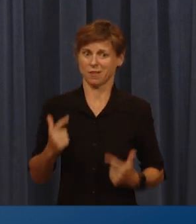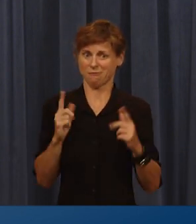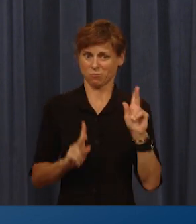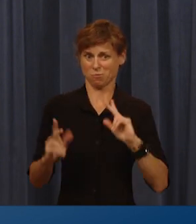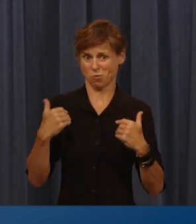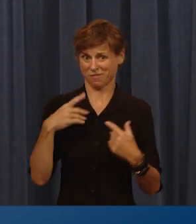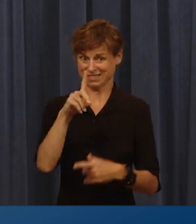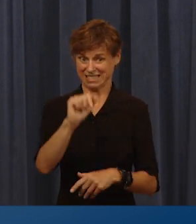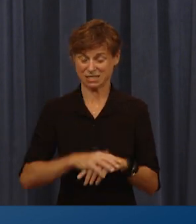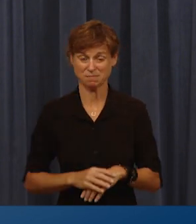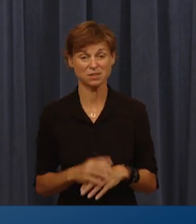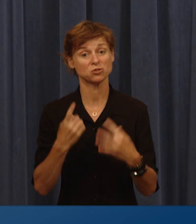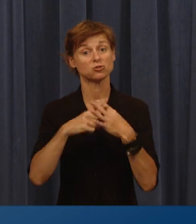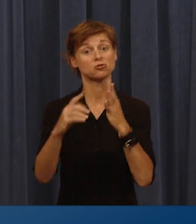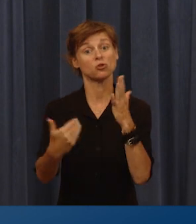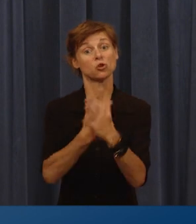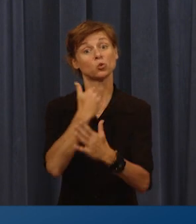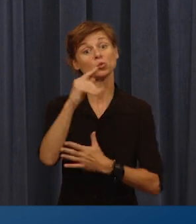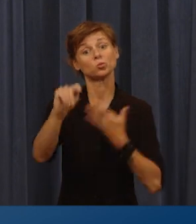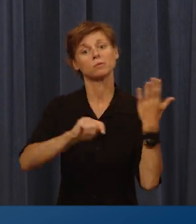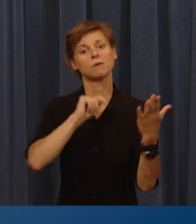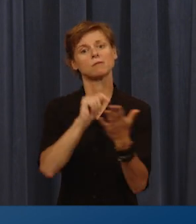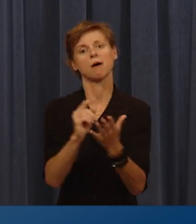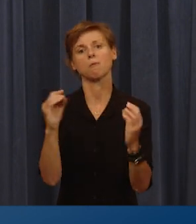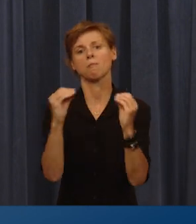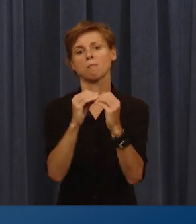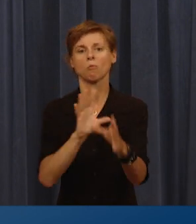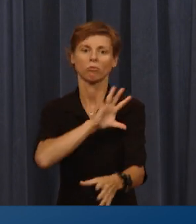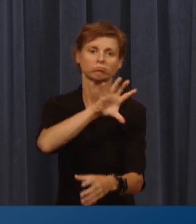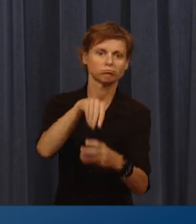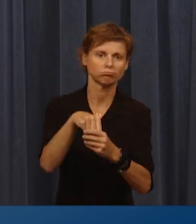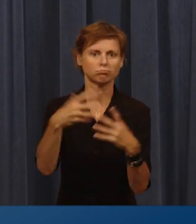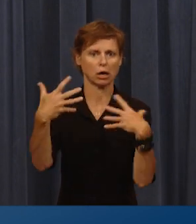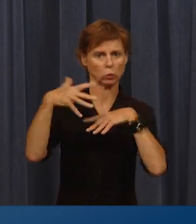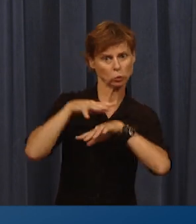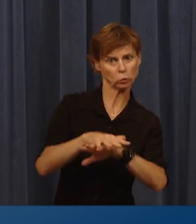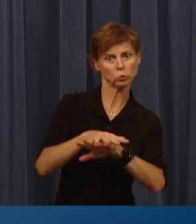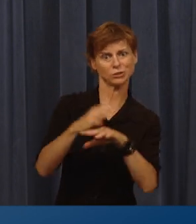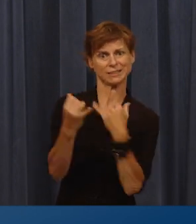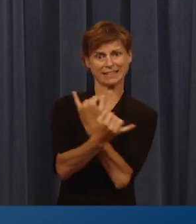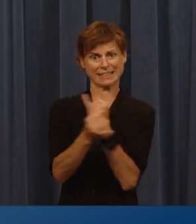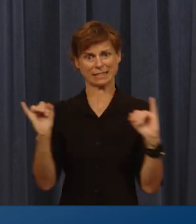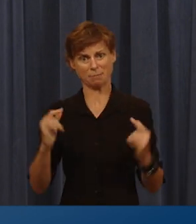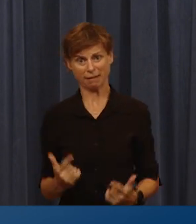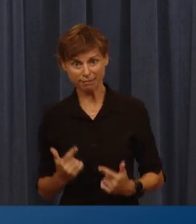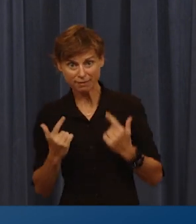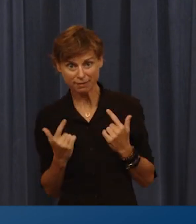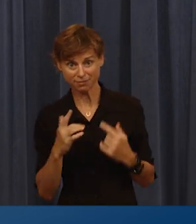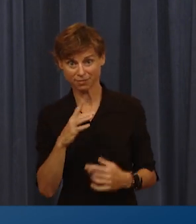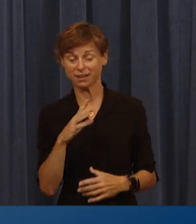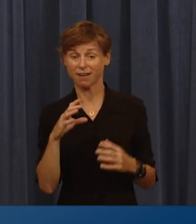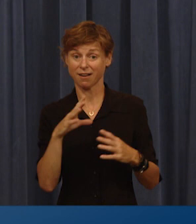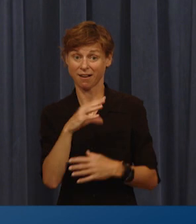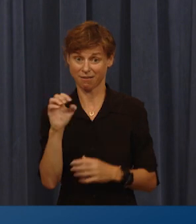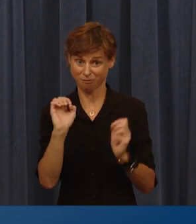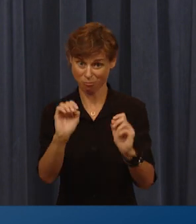It ushered in a new era of greater participation, inclusion, independent living, and opportunity.